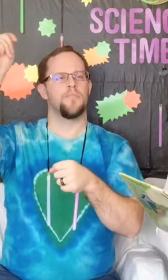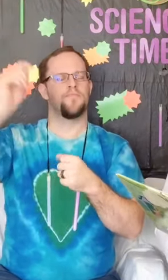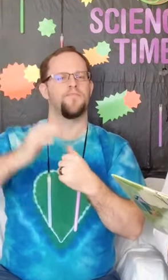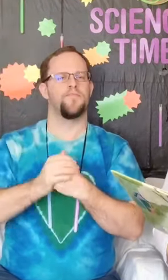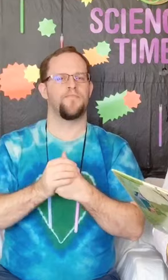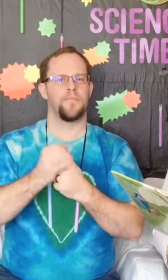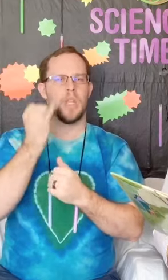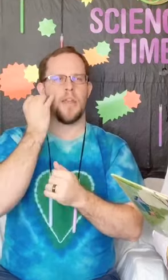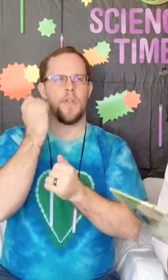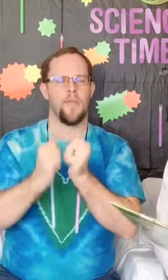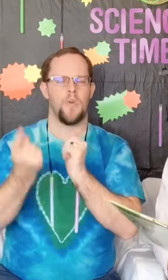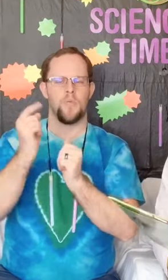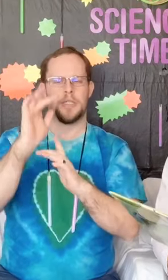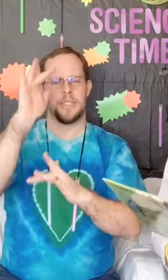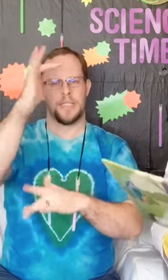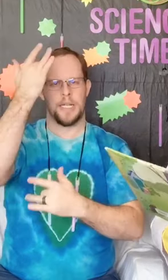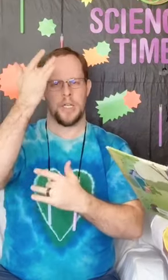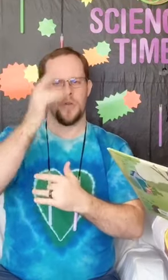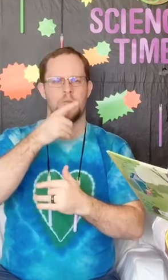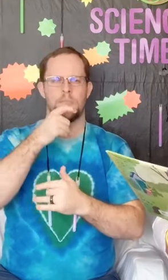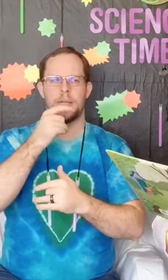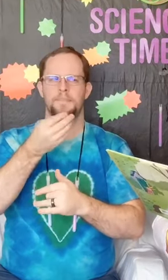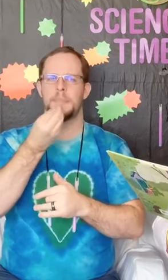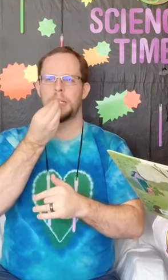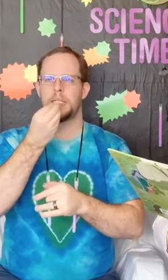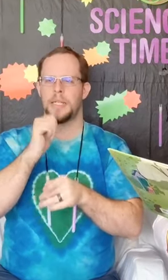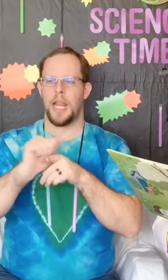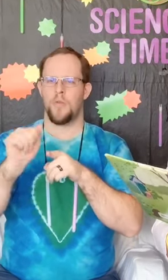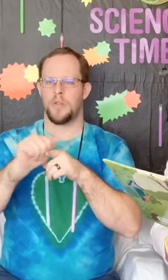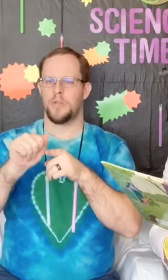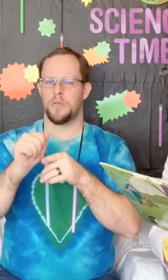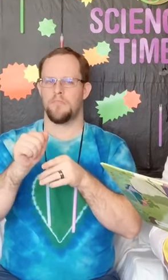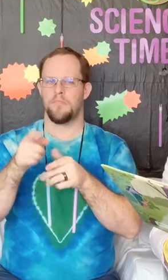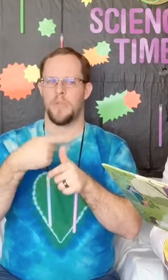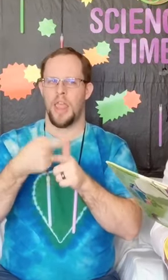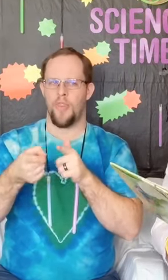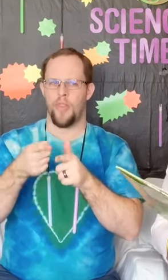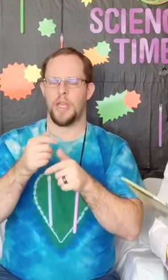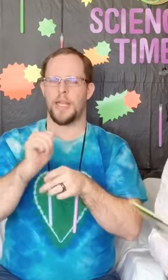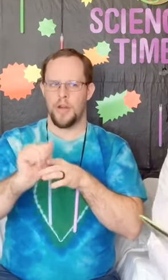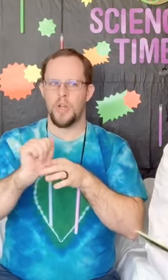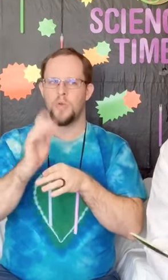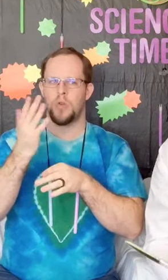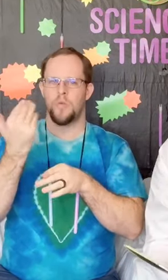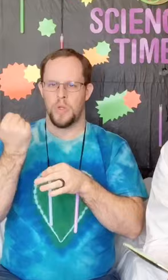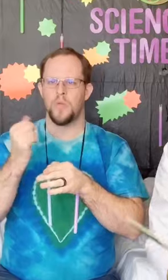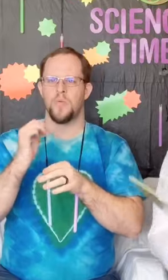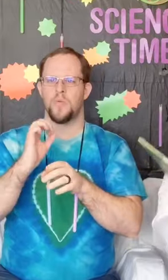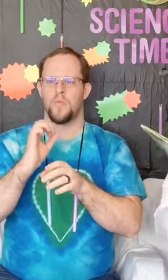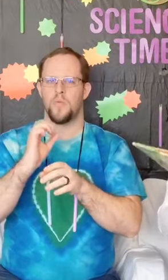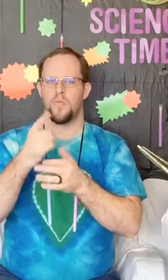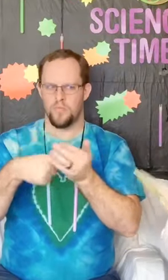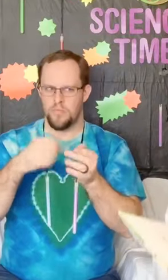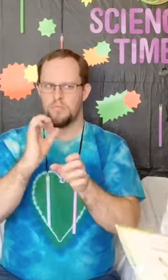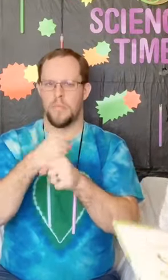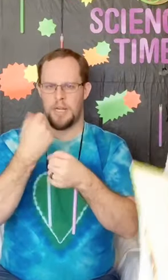If everyone was sick who had been eating carrots, then the carrots were what was making everyone sick.